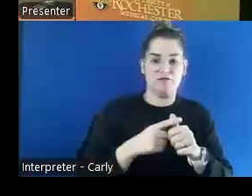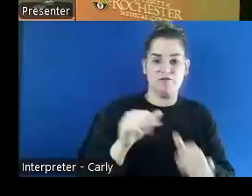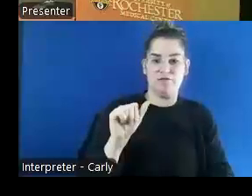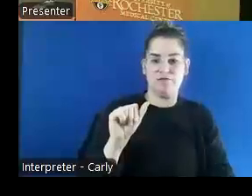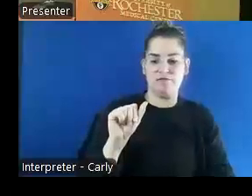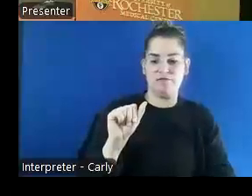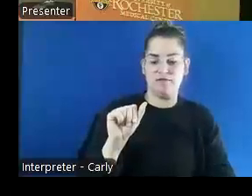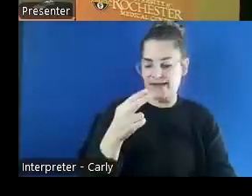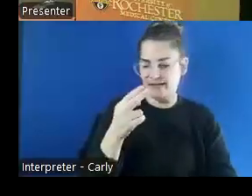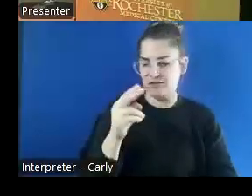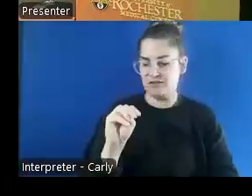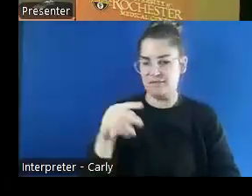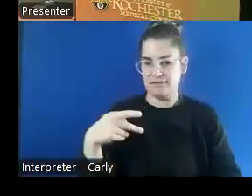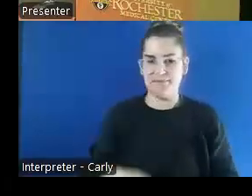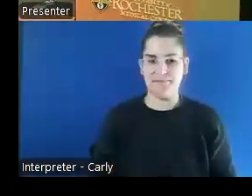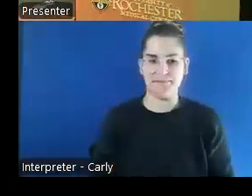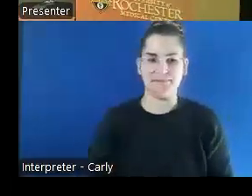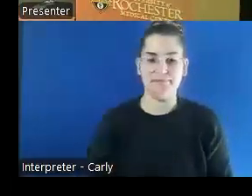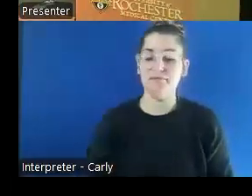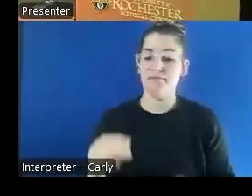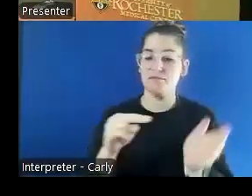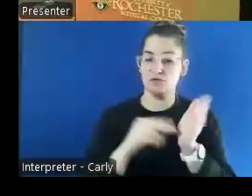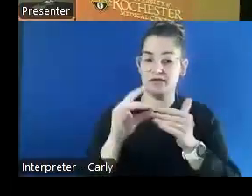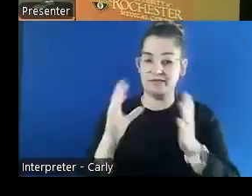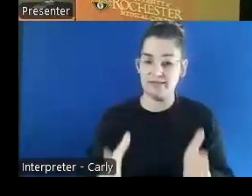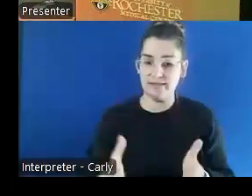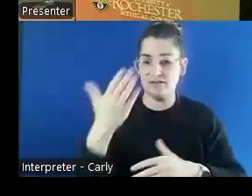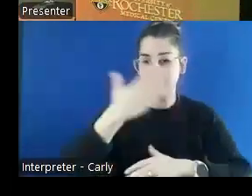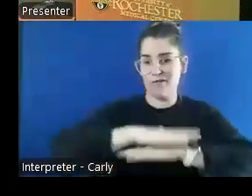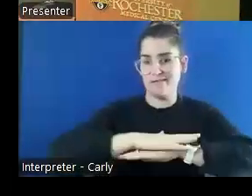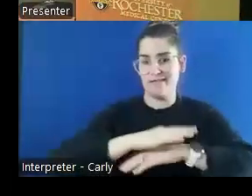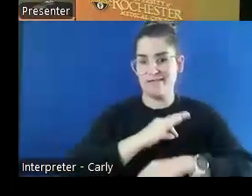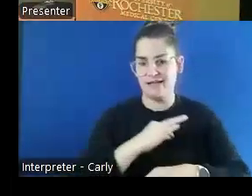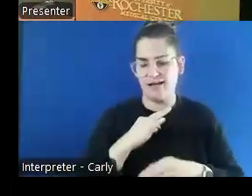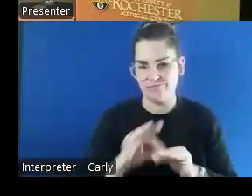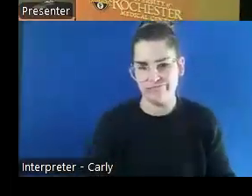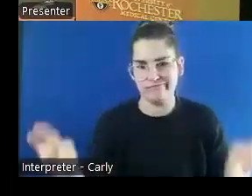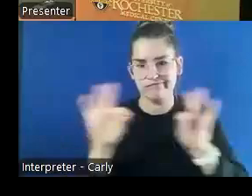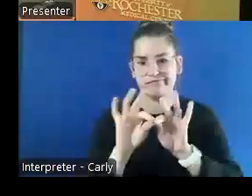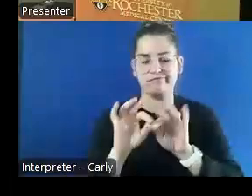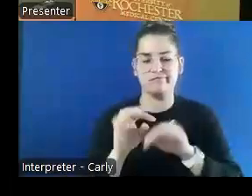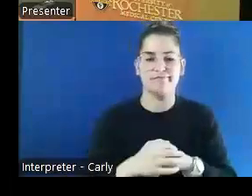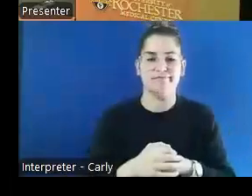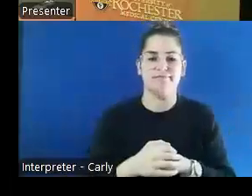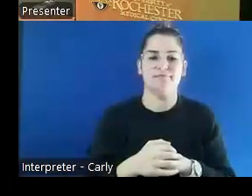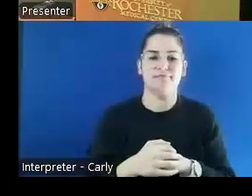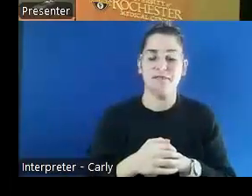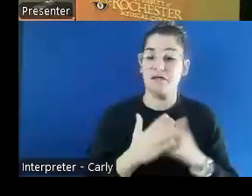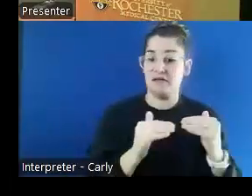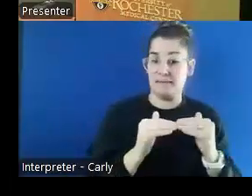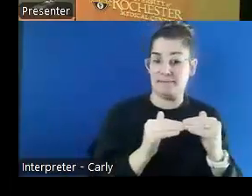so nurse leaders um front death staff also hugely important and we have a peer on the g92 unit and a